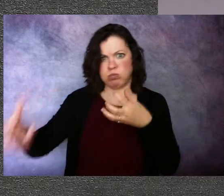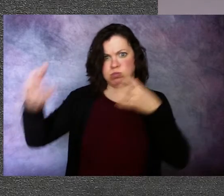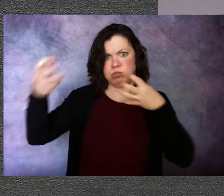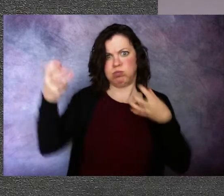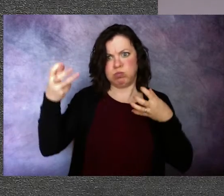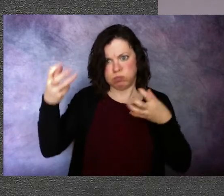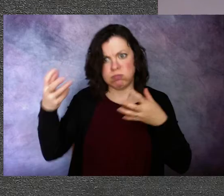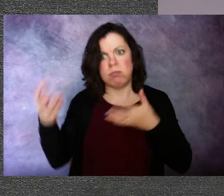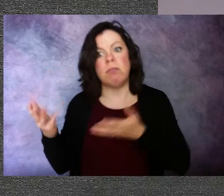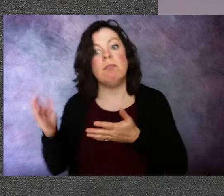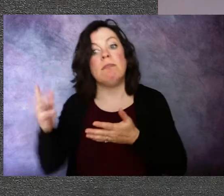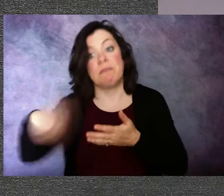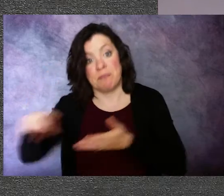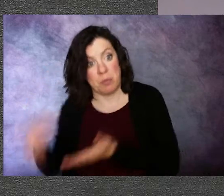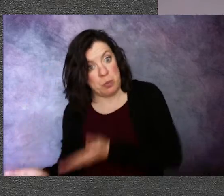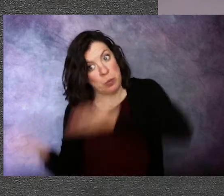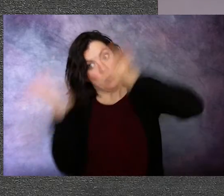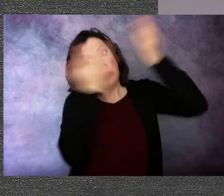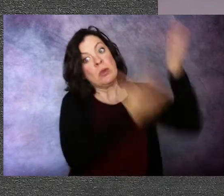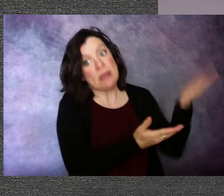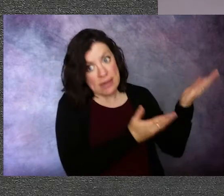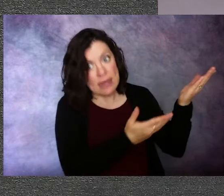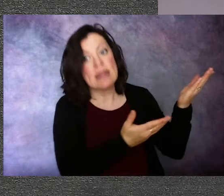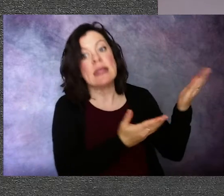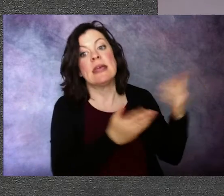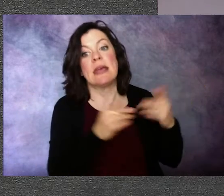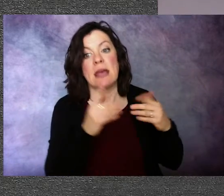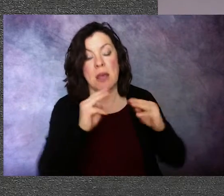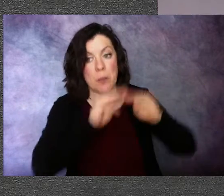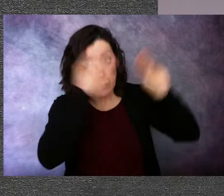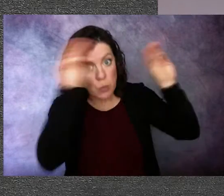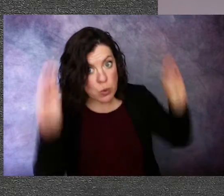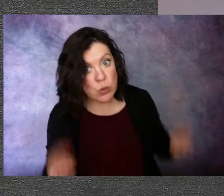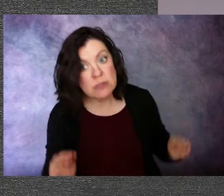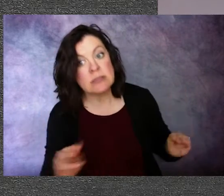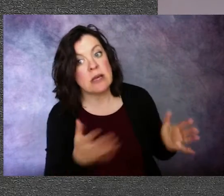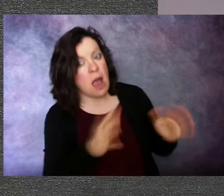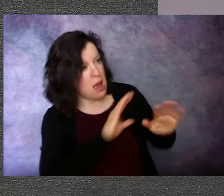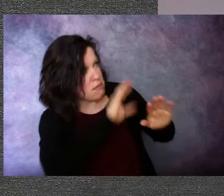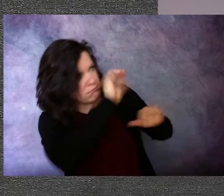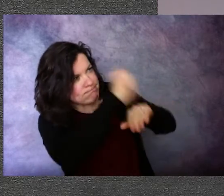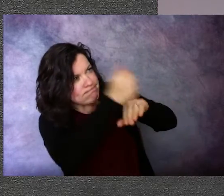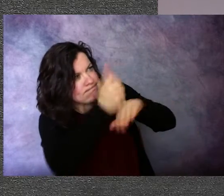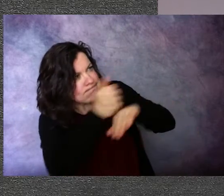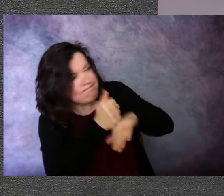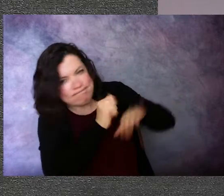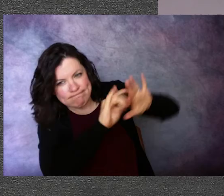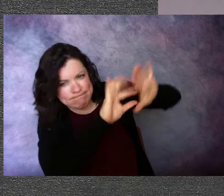Then these paleontologists sometimes take the bones or fossils to a museum,